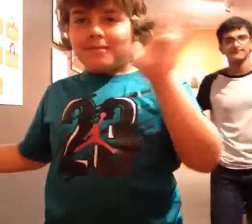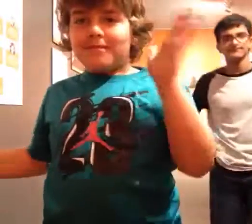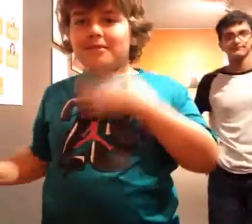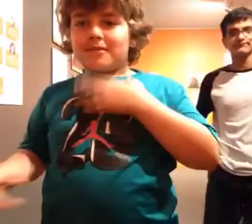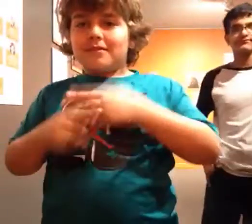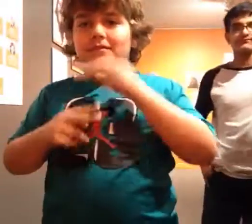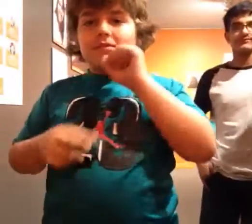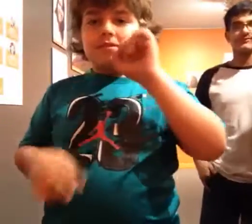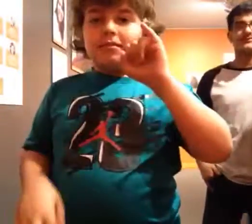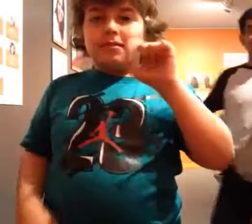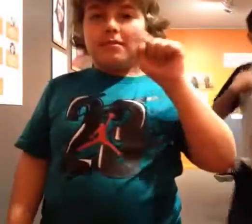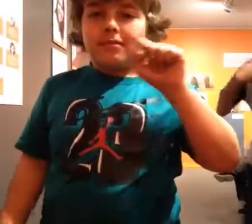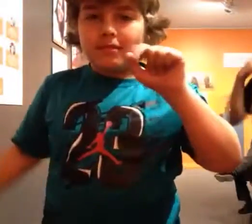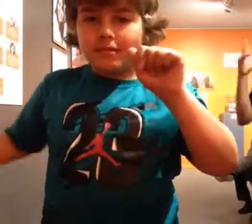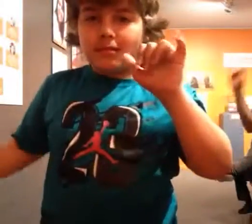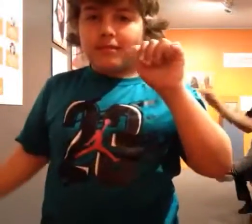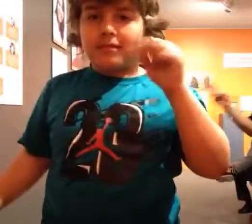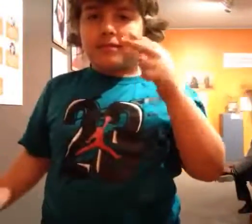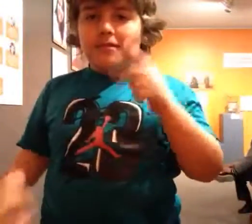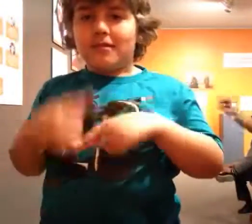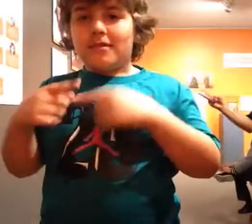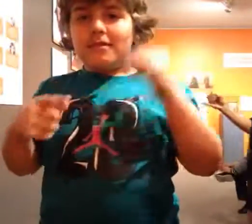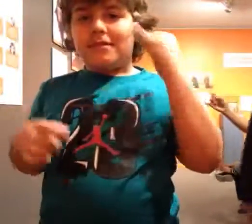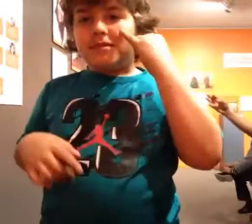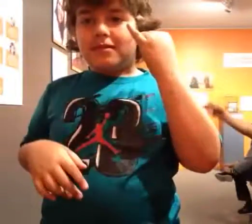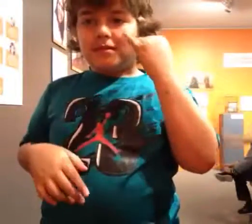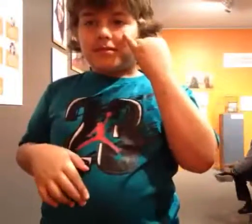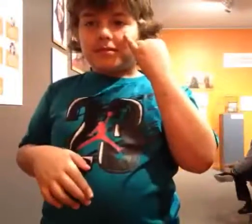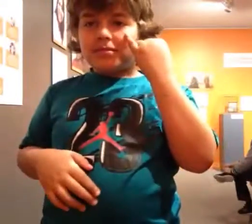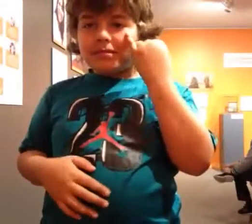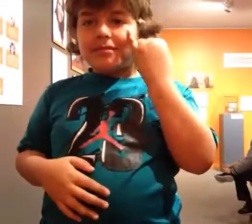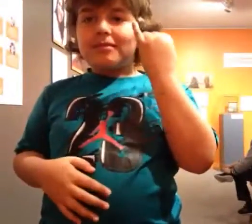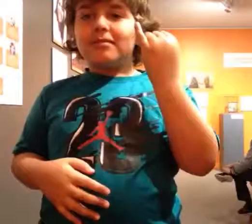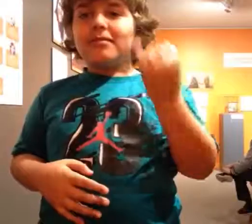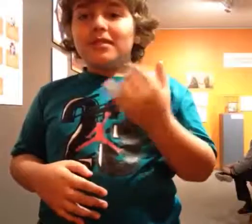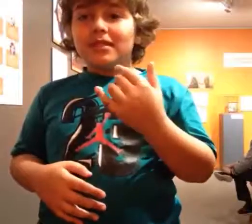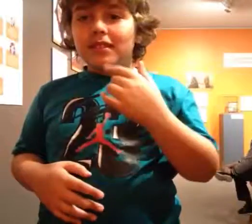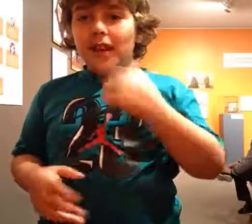Hi, my name is Izayah.